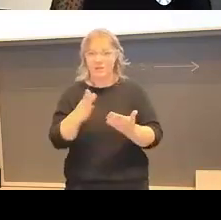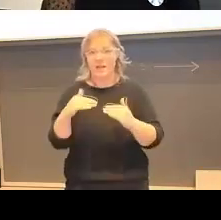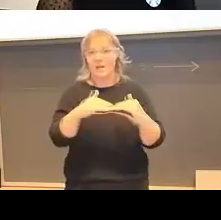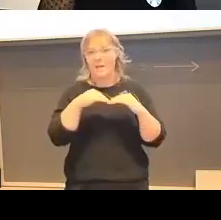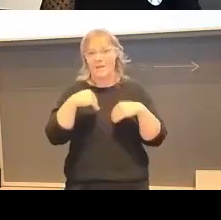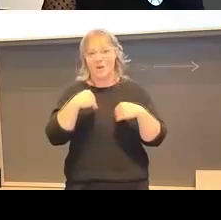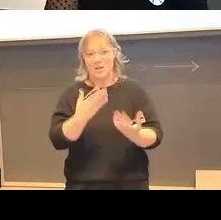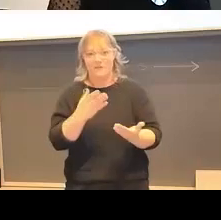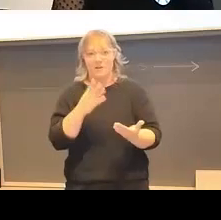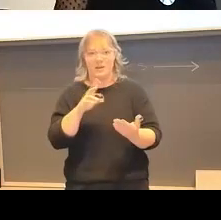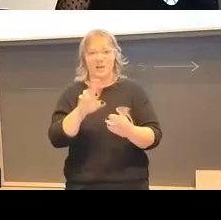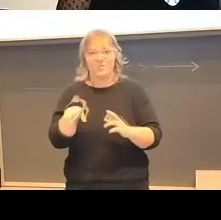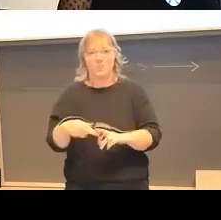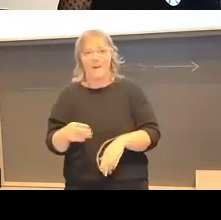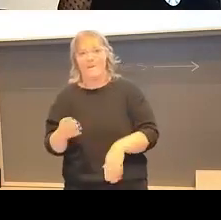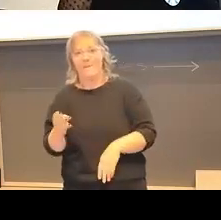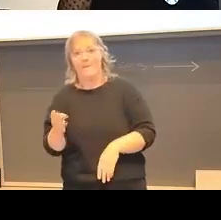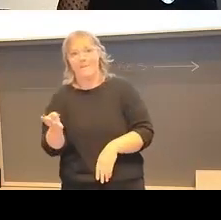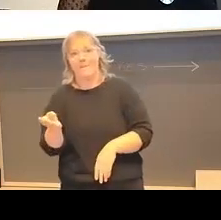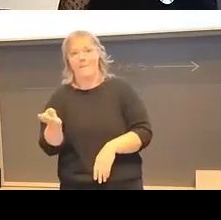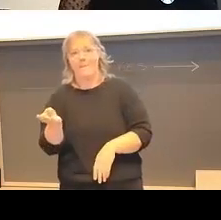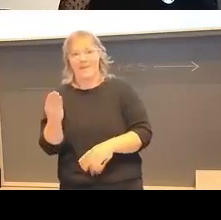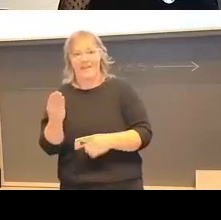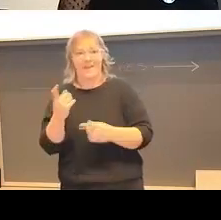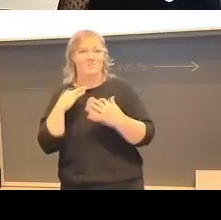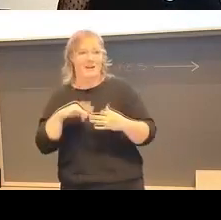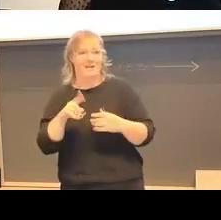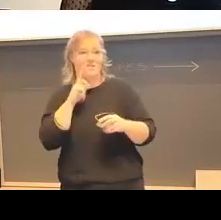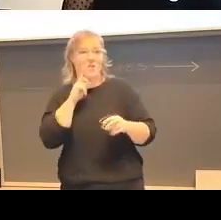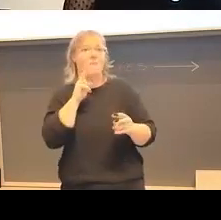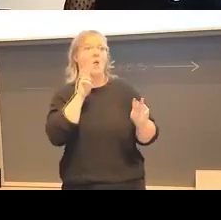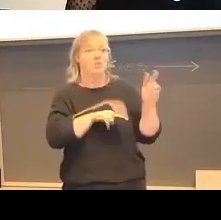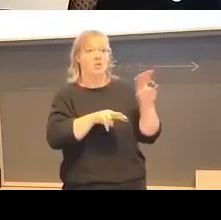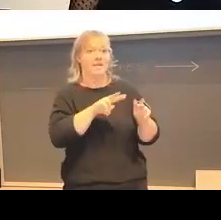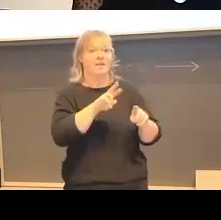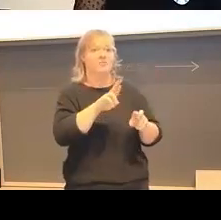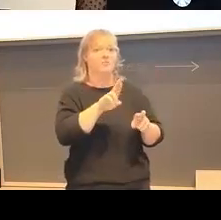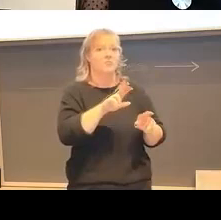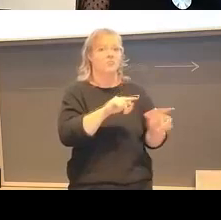round B was benefiting from observing round a anecdotally junior clinicians were more likely